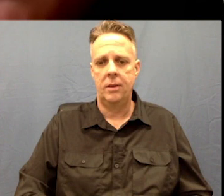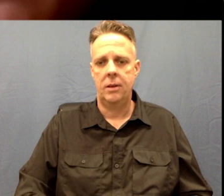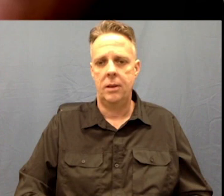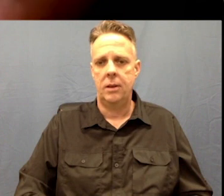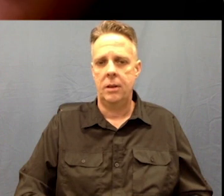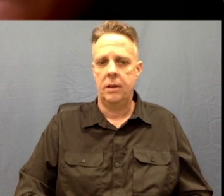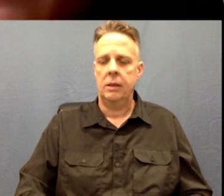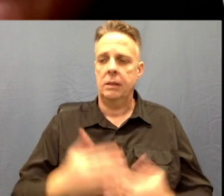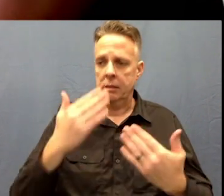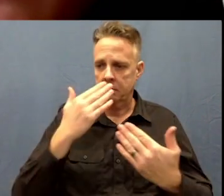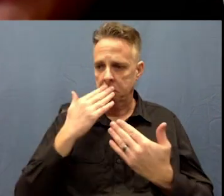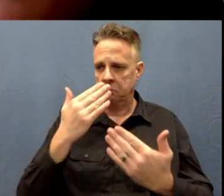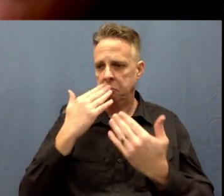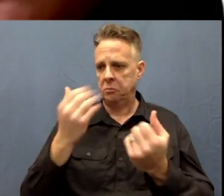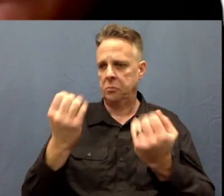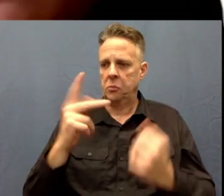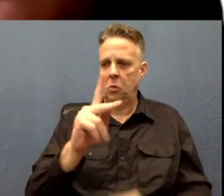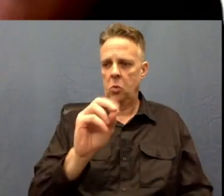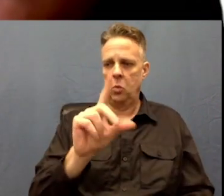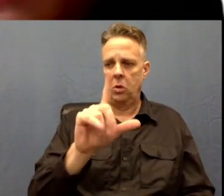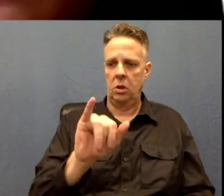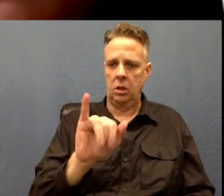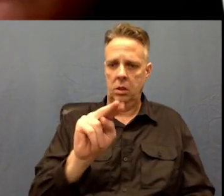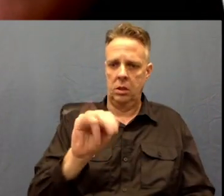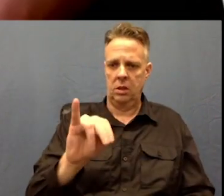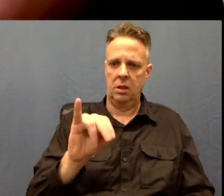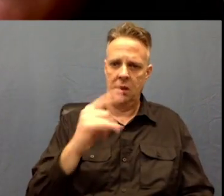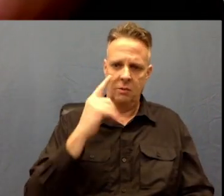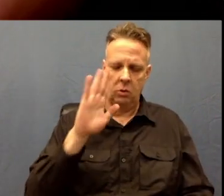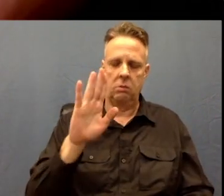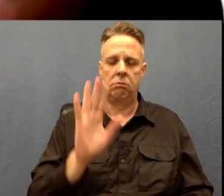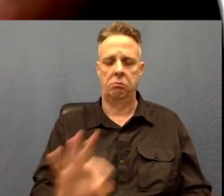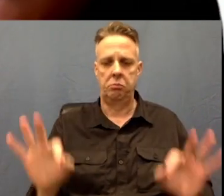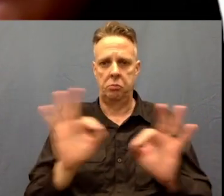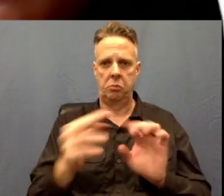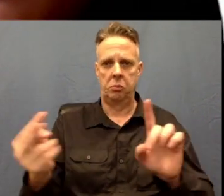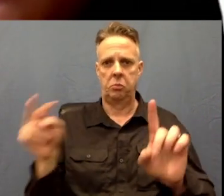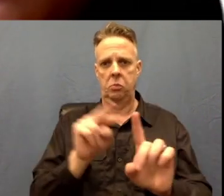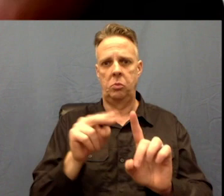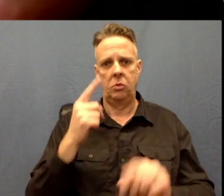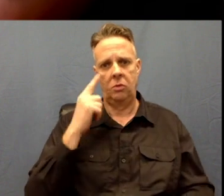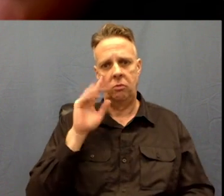THANK YOU SO MUCH FOR PROVIDING THAT VALUABLE PERSPECTIVE ON THE PACIFIC ISLANDER COMMUNITY.